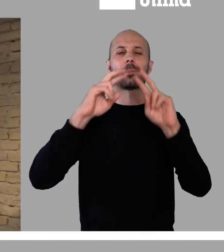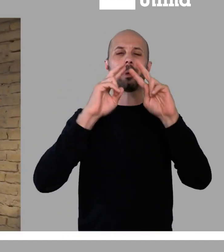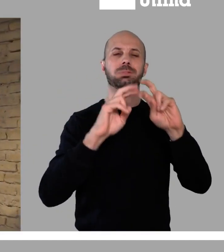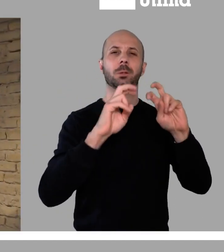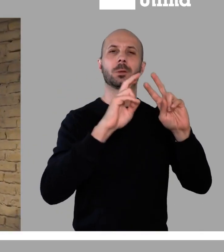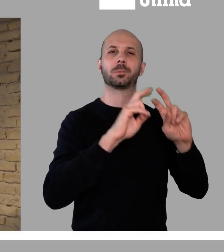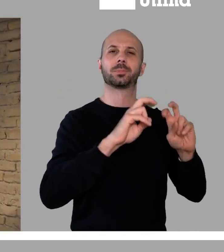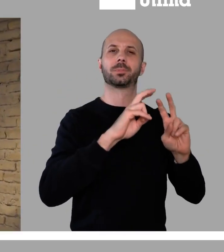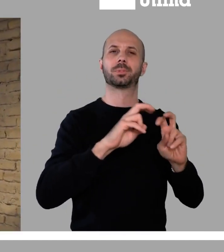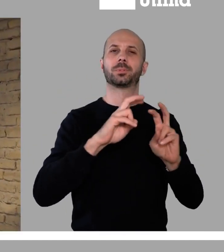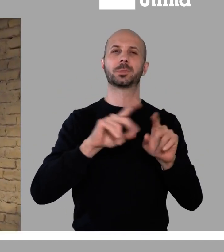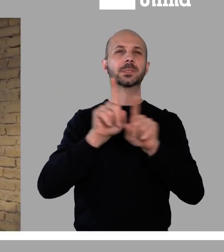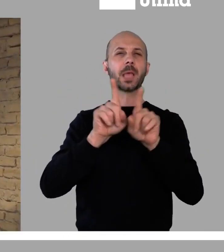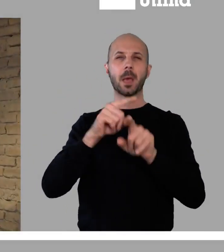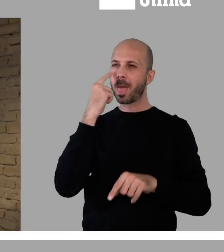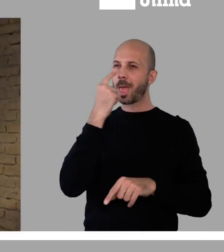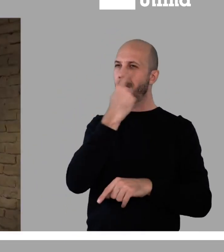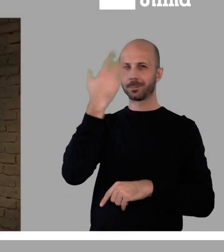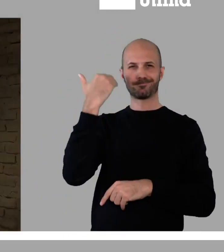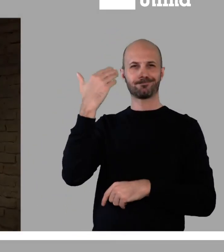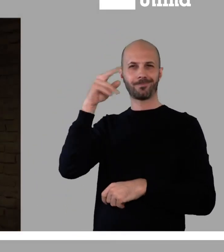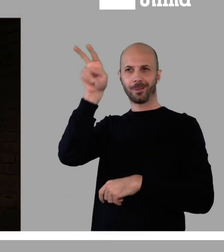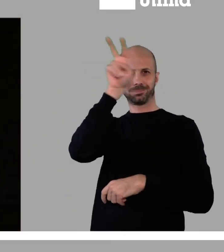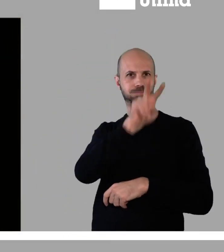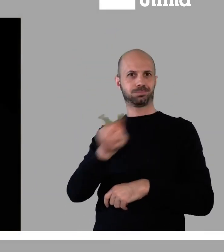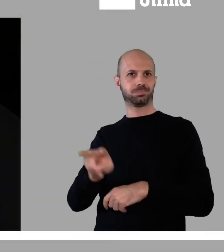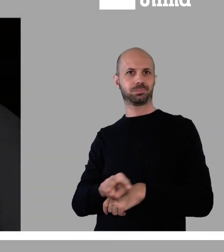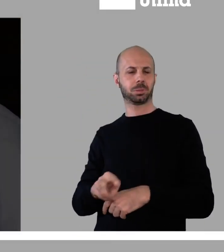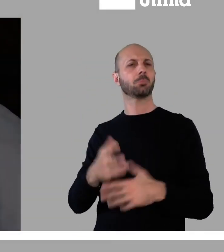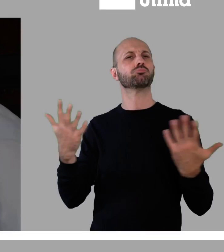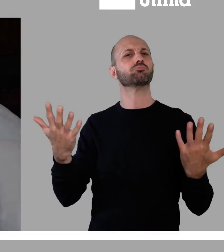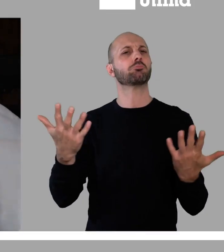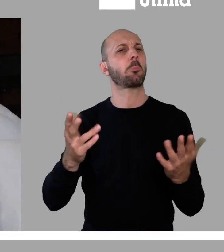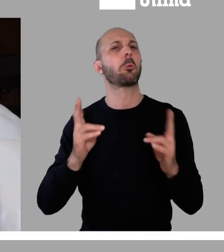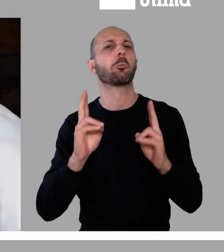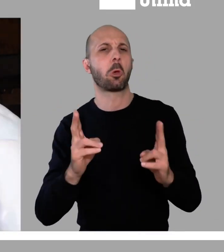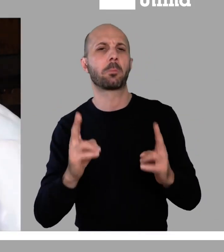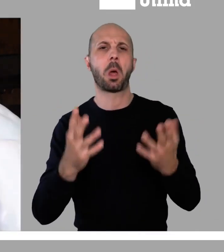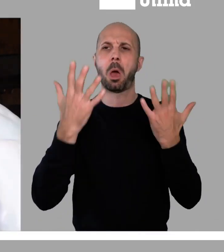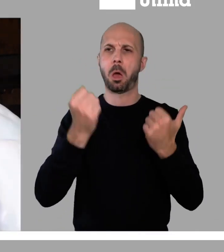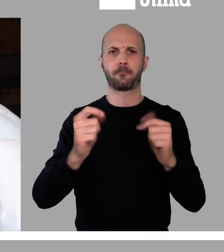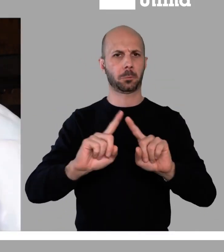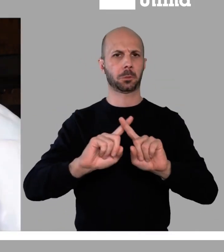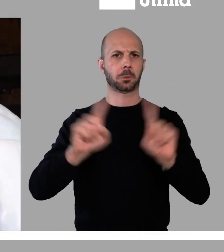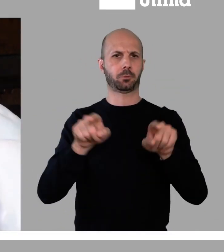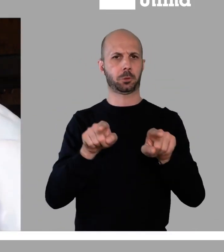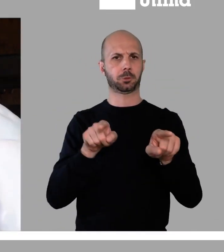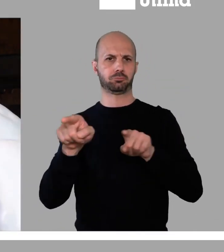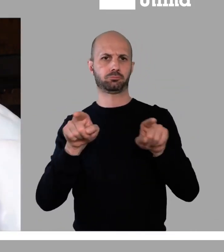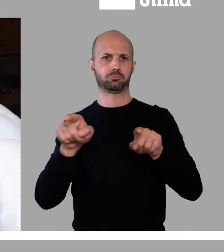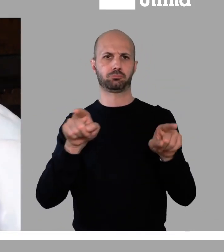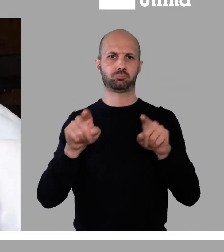just like we saw in the visual procedure. Of course there is a substantial difference